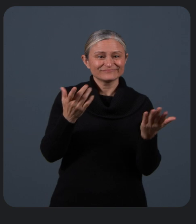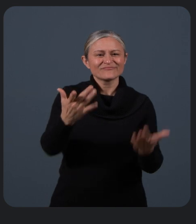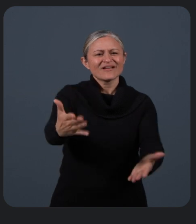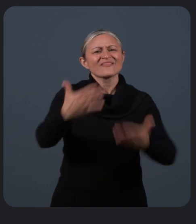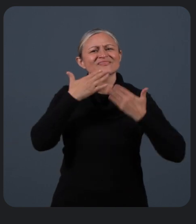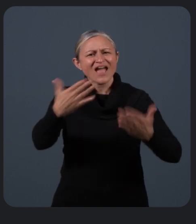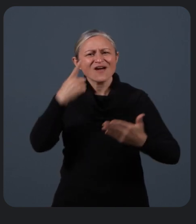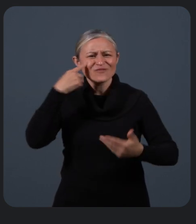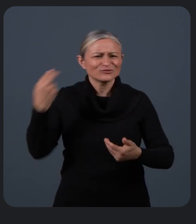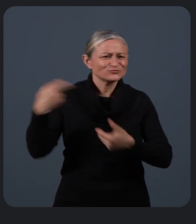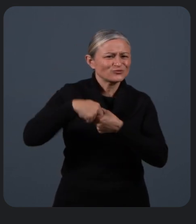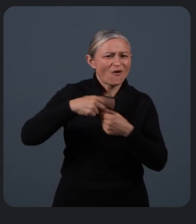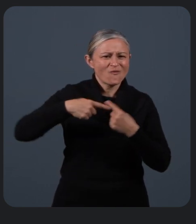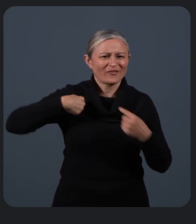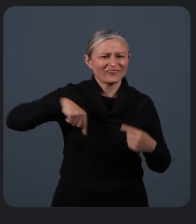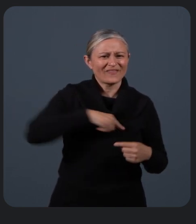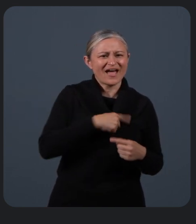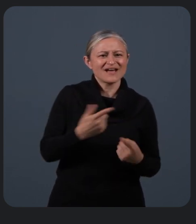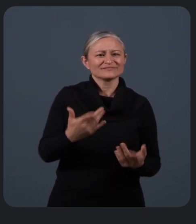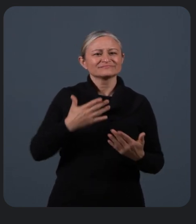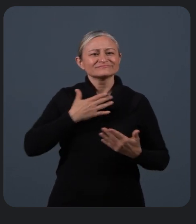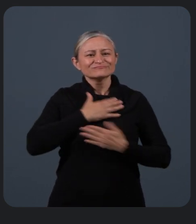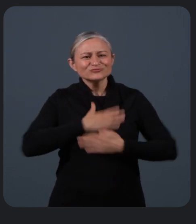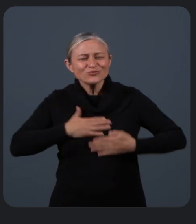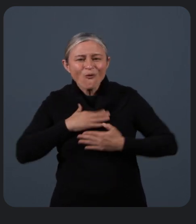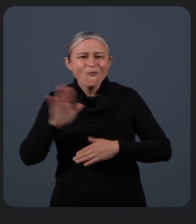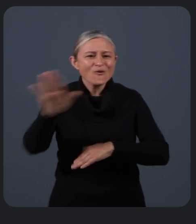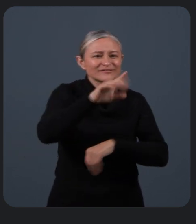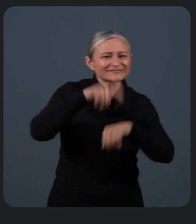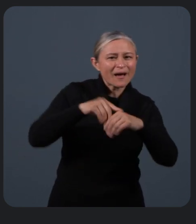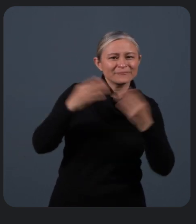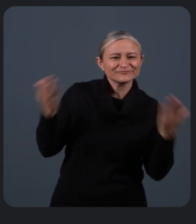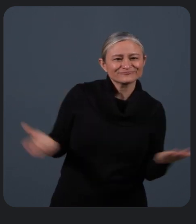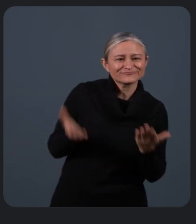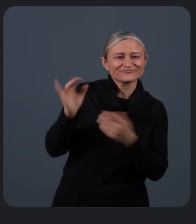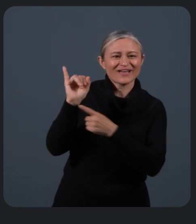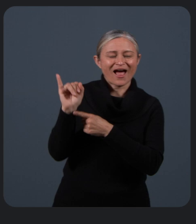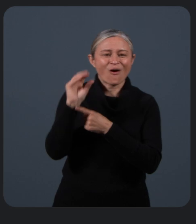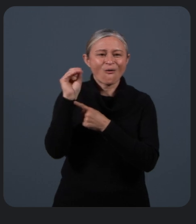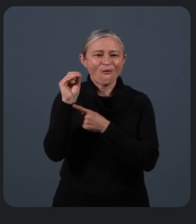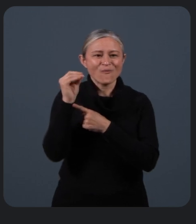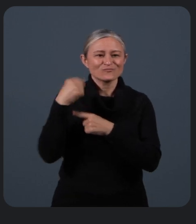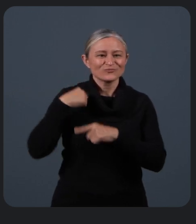So thanks again for joining us and, please, enjoy your time at I/O.